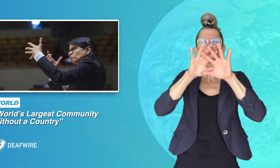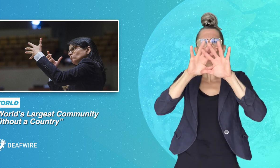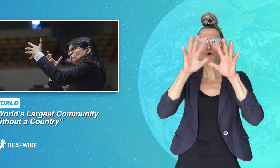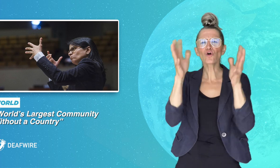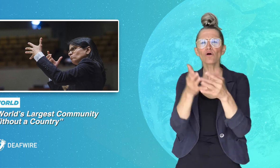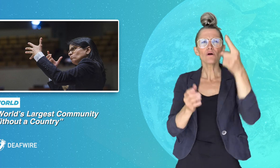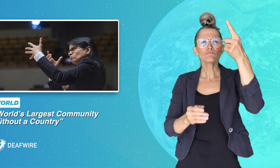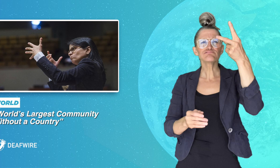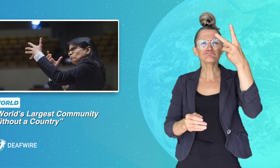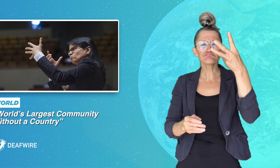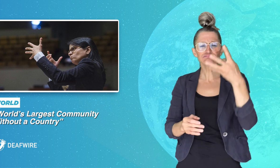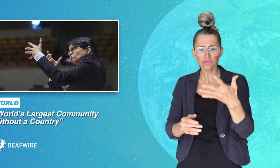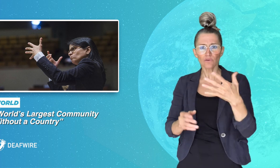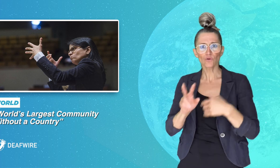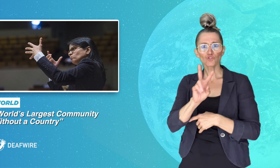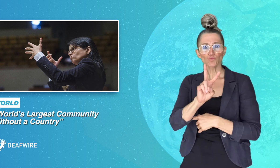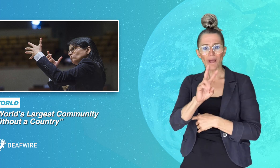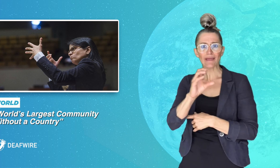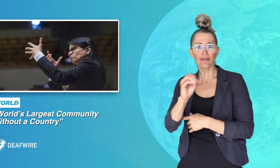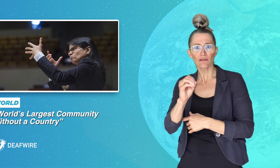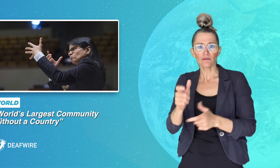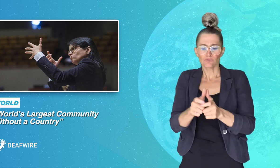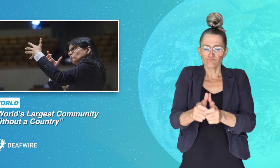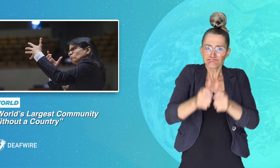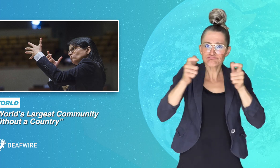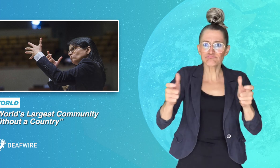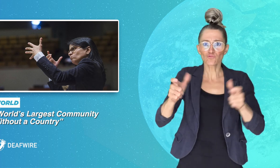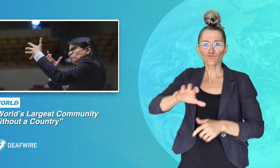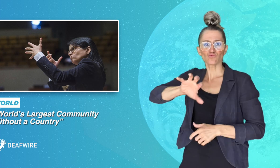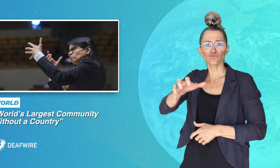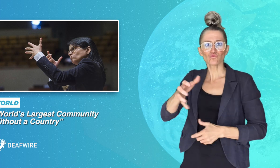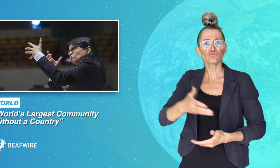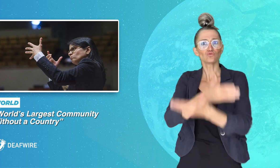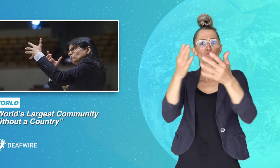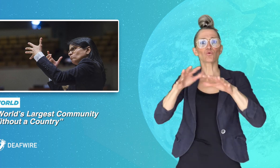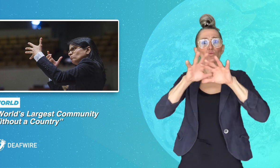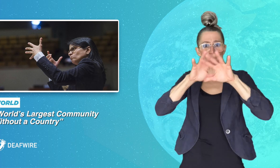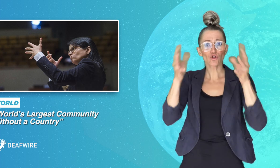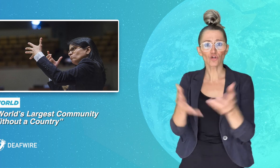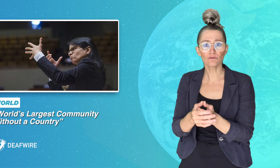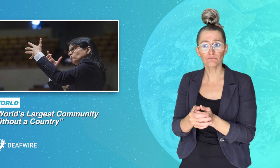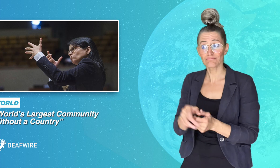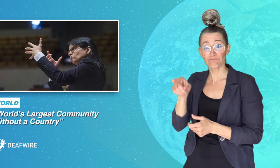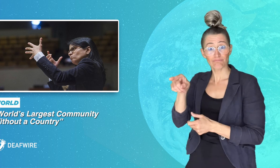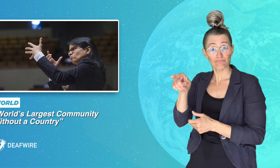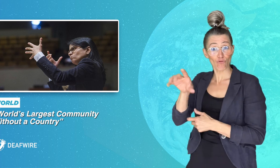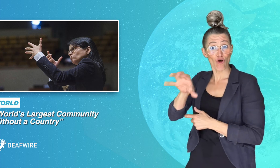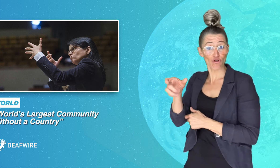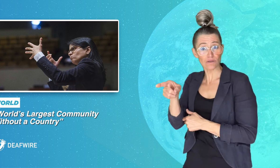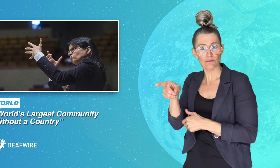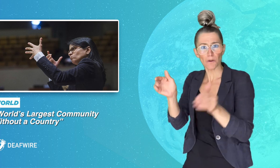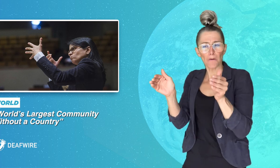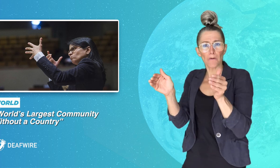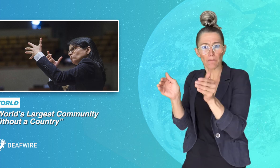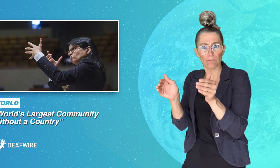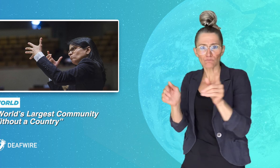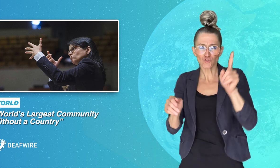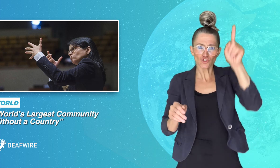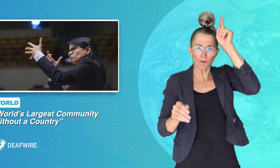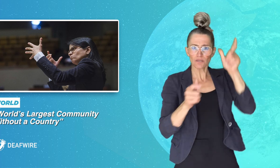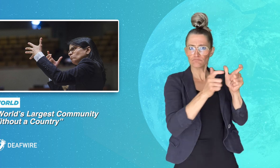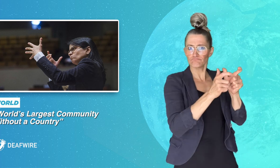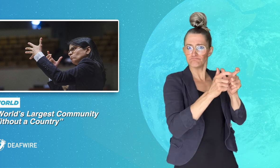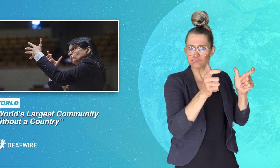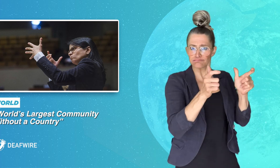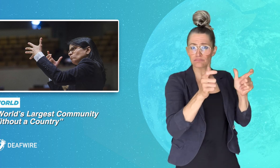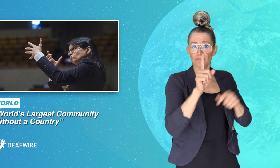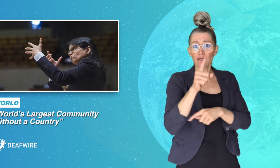the 20th largest country in the world - smaller than Germany,